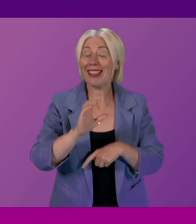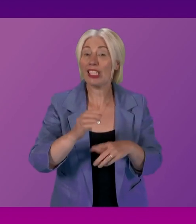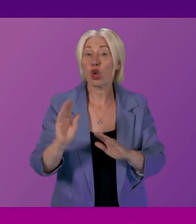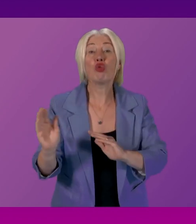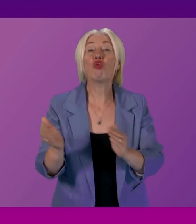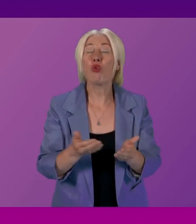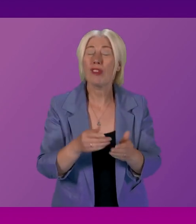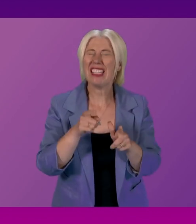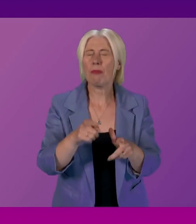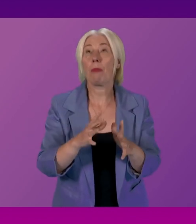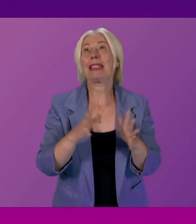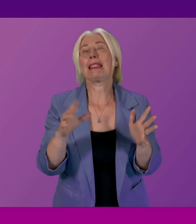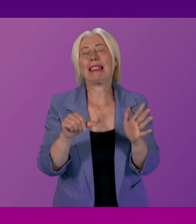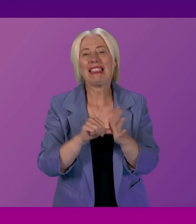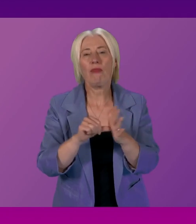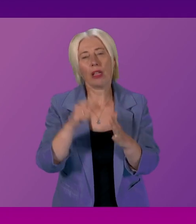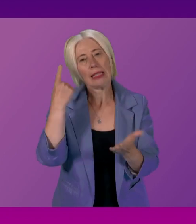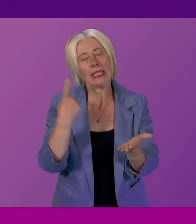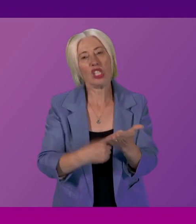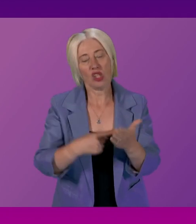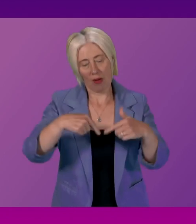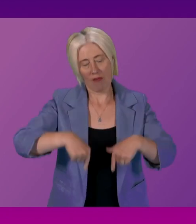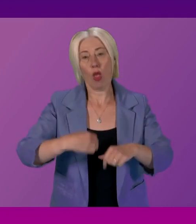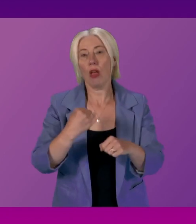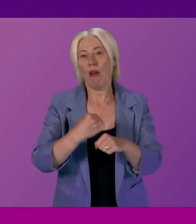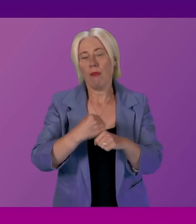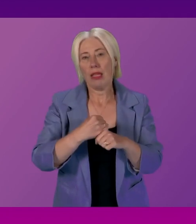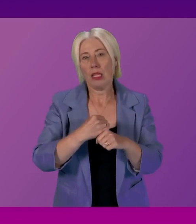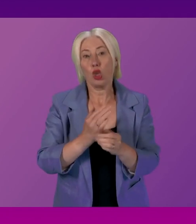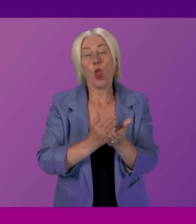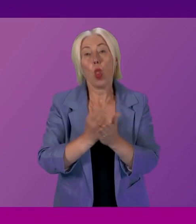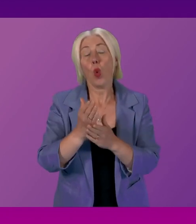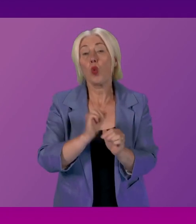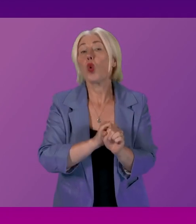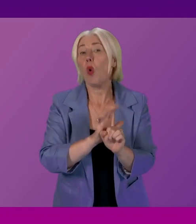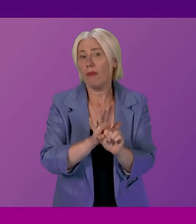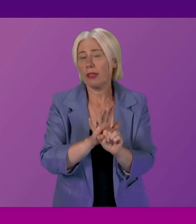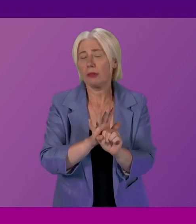One of the most difficult decisions that the Government had to take during that Covid period